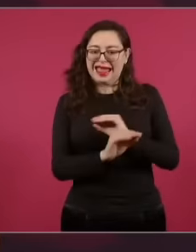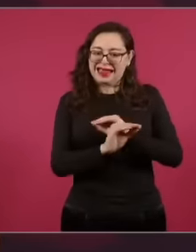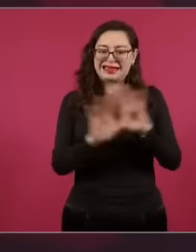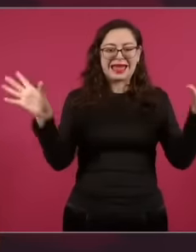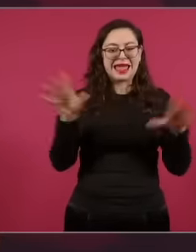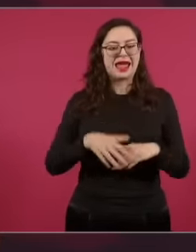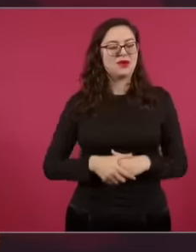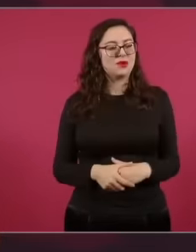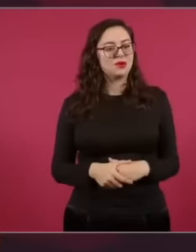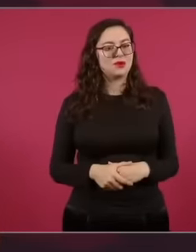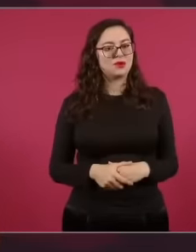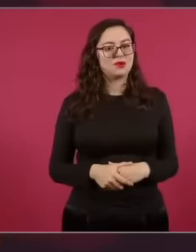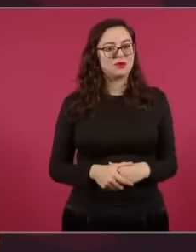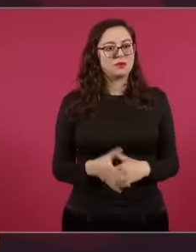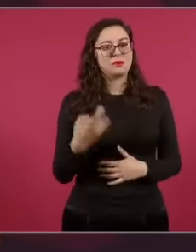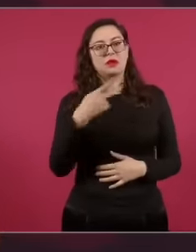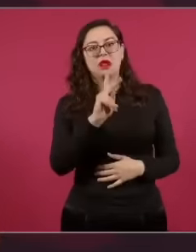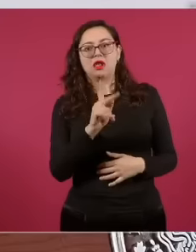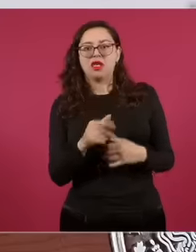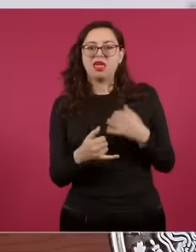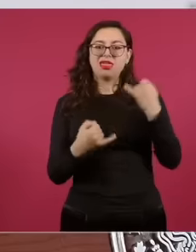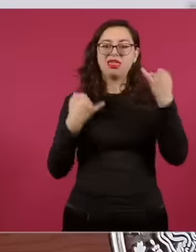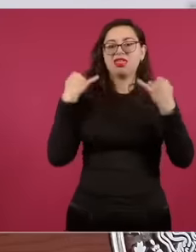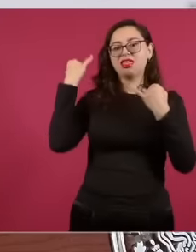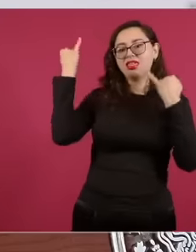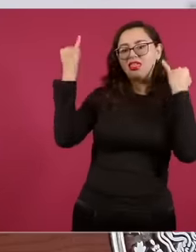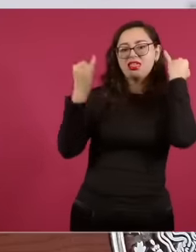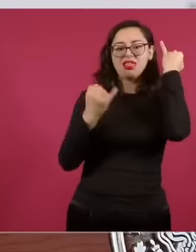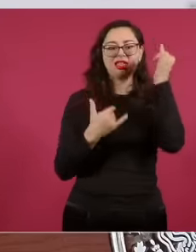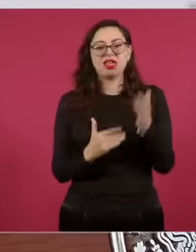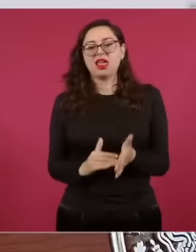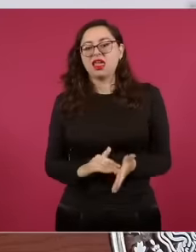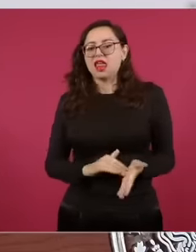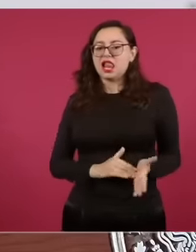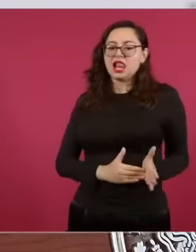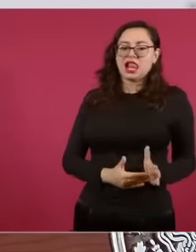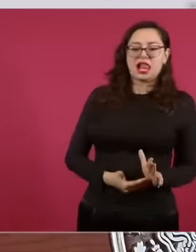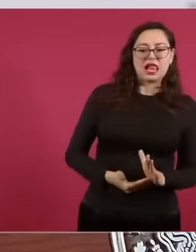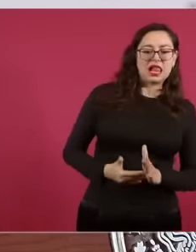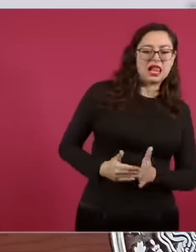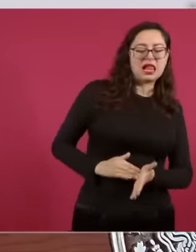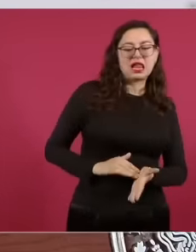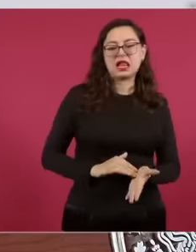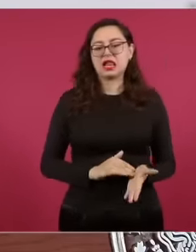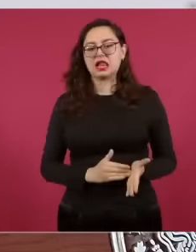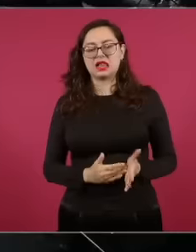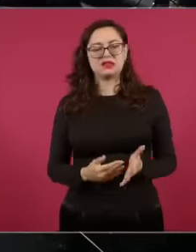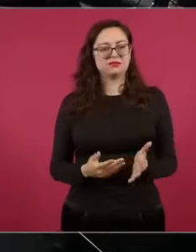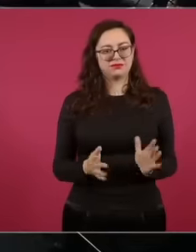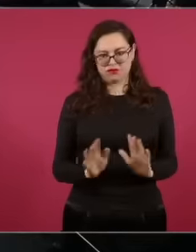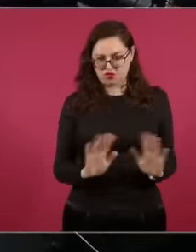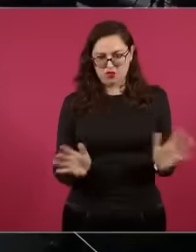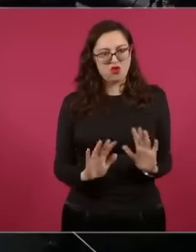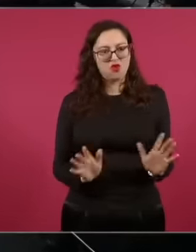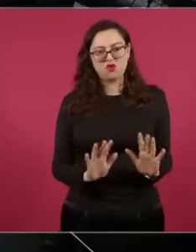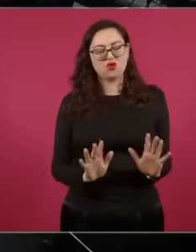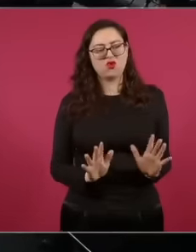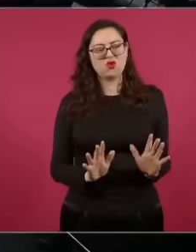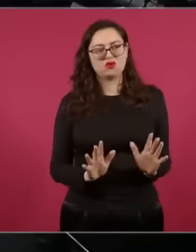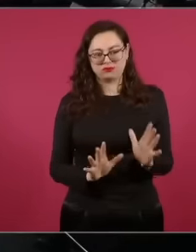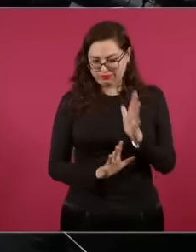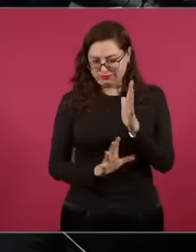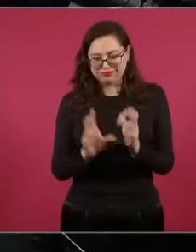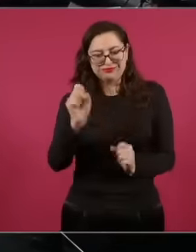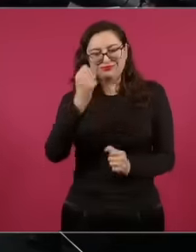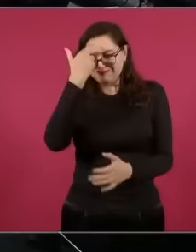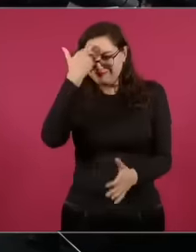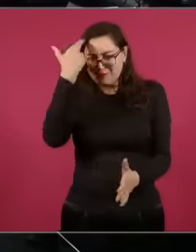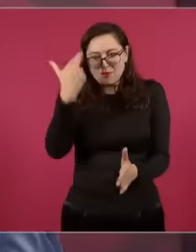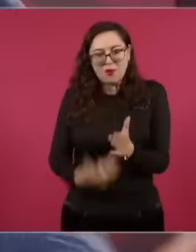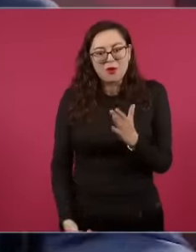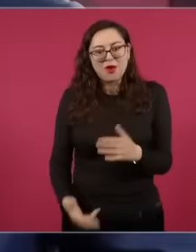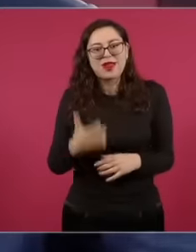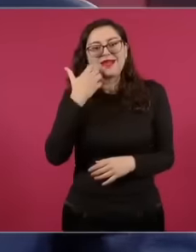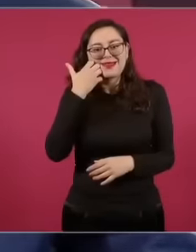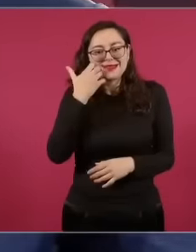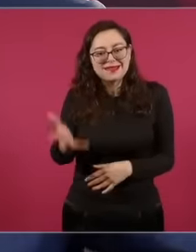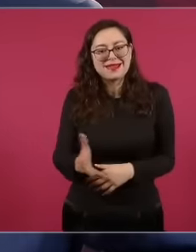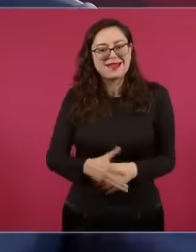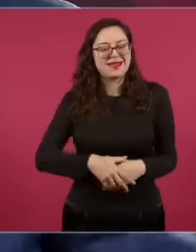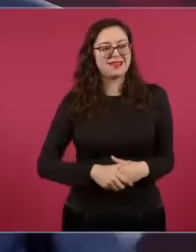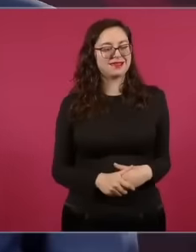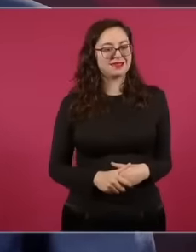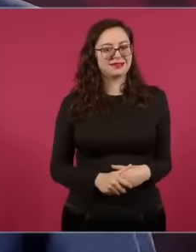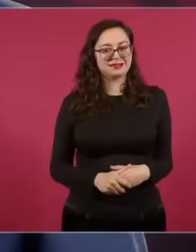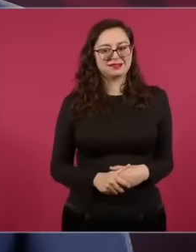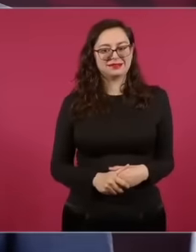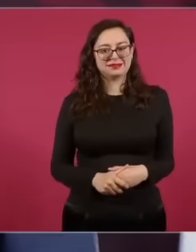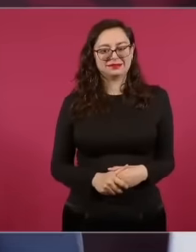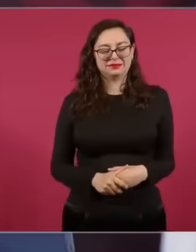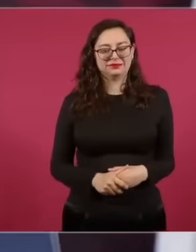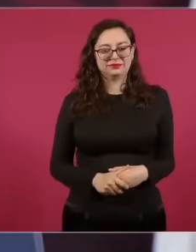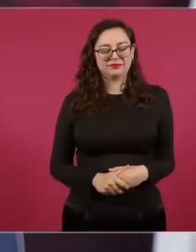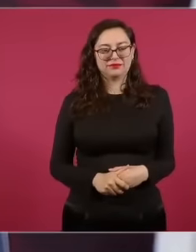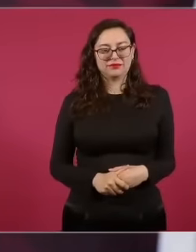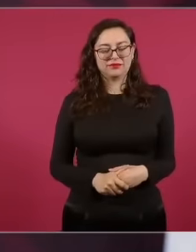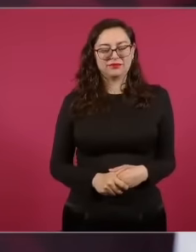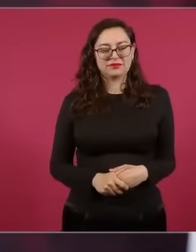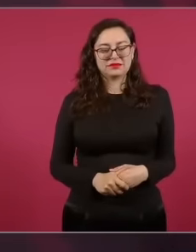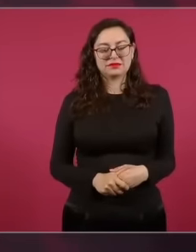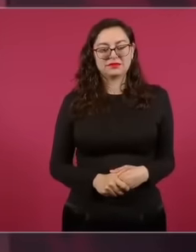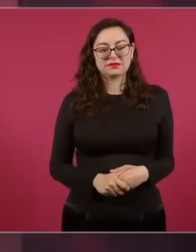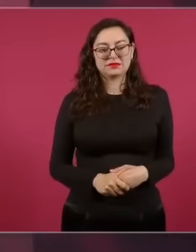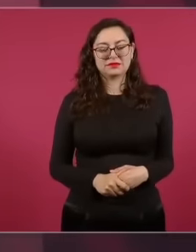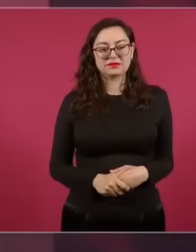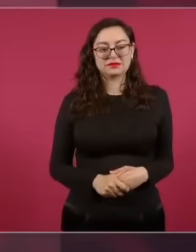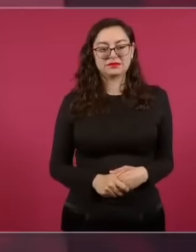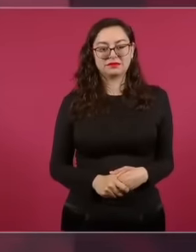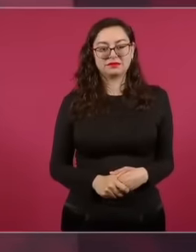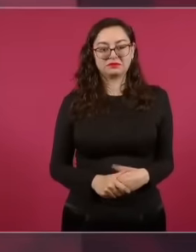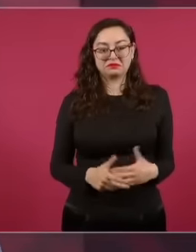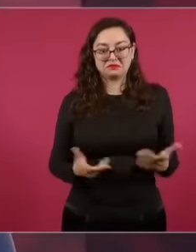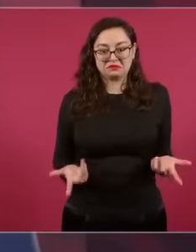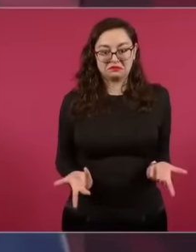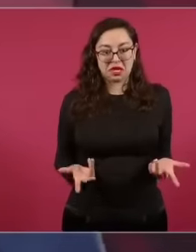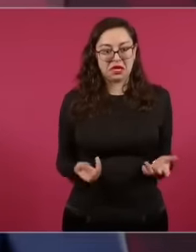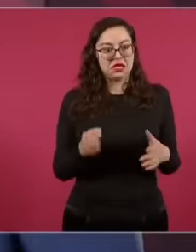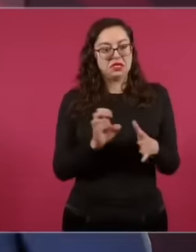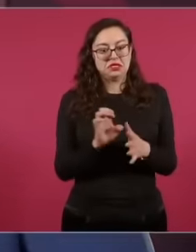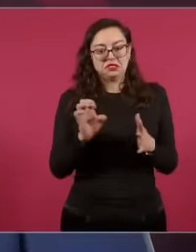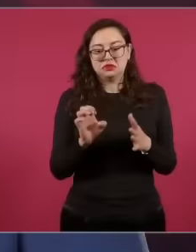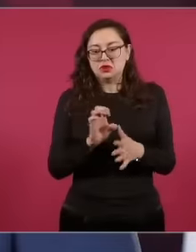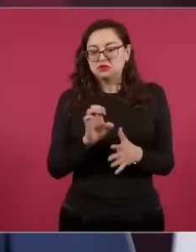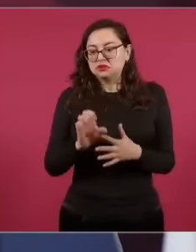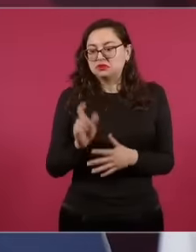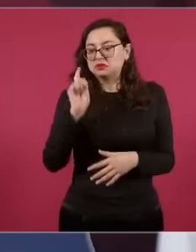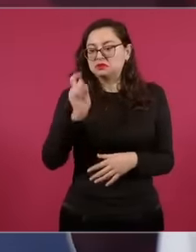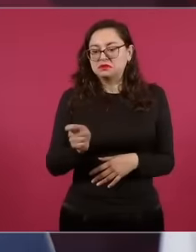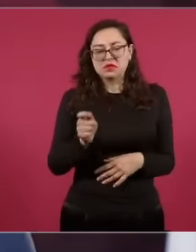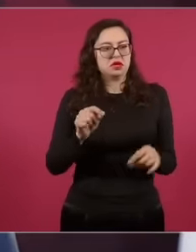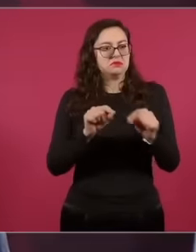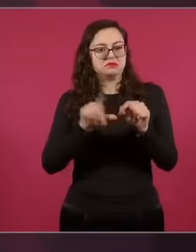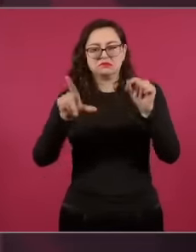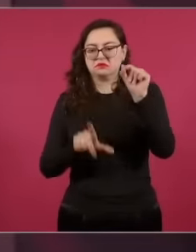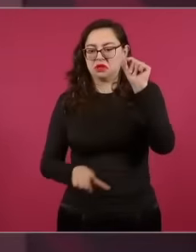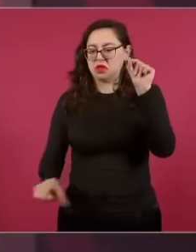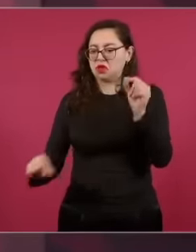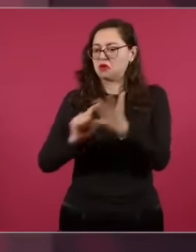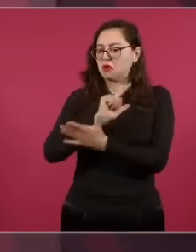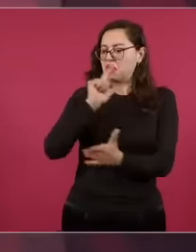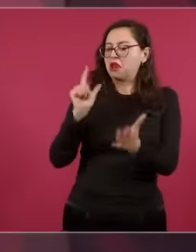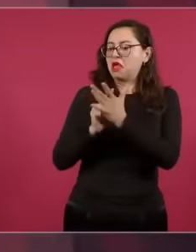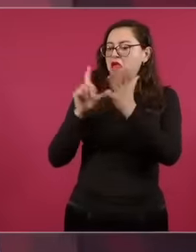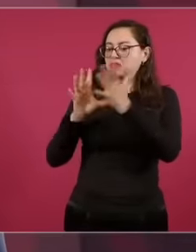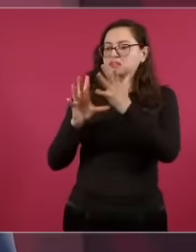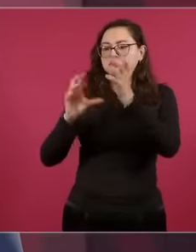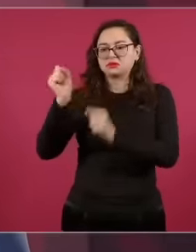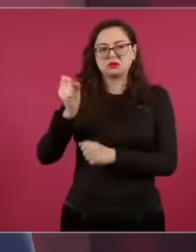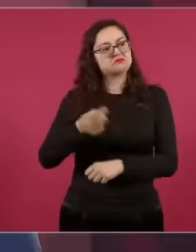surname but they tell us that they do not want to live in a state of law that they truly